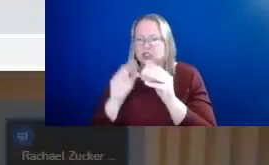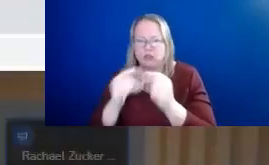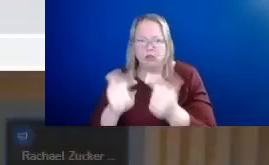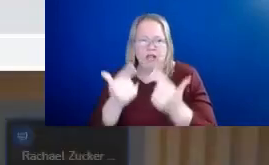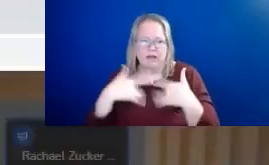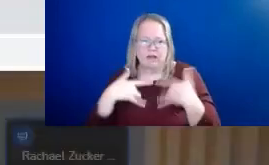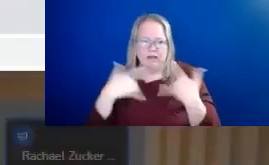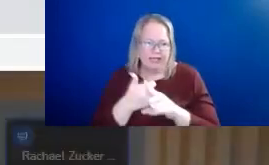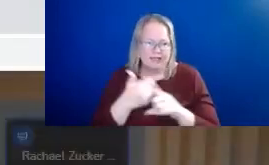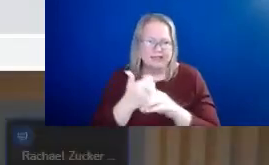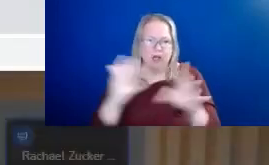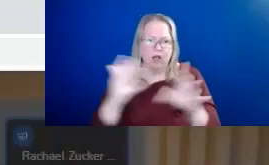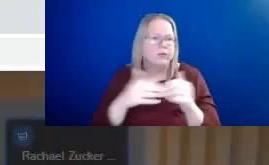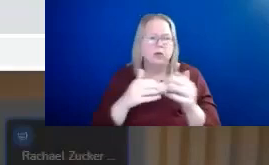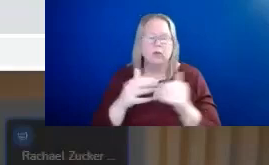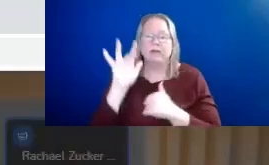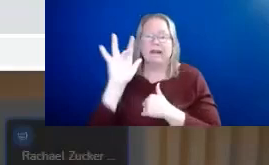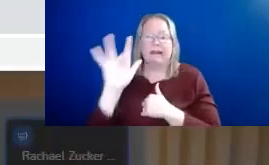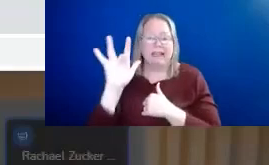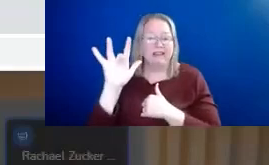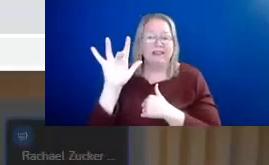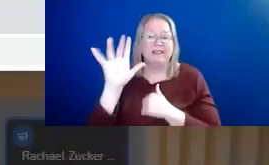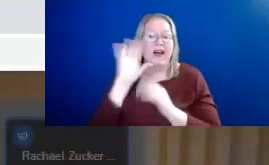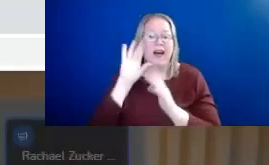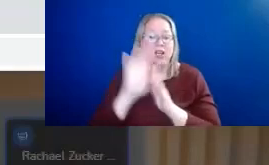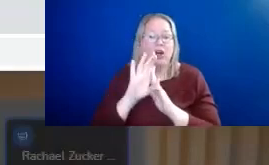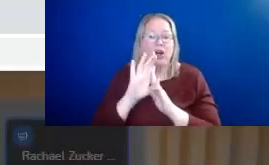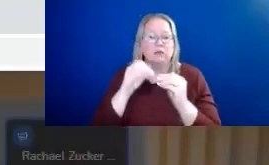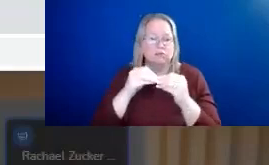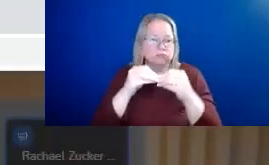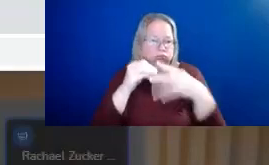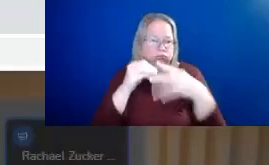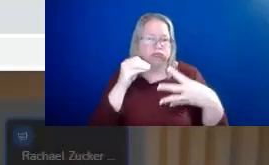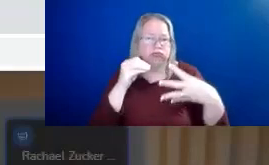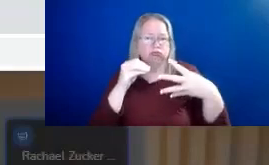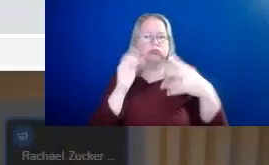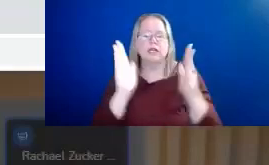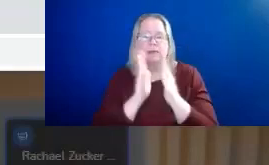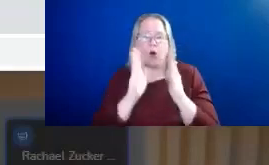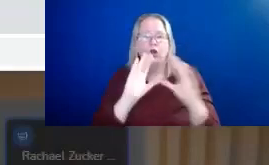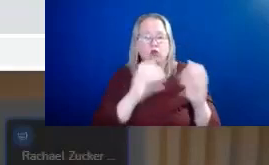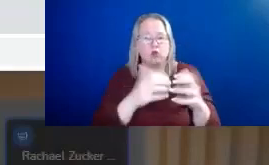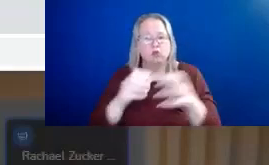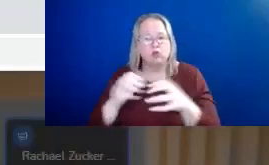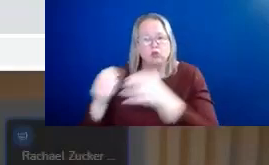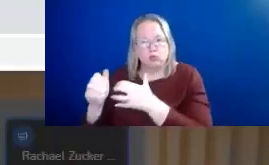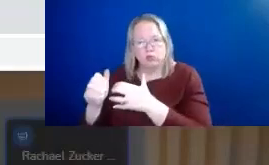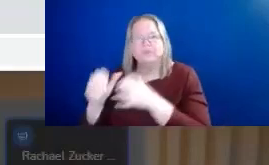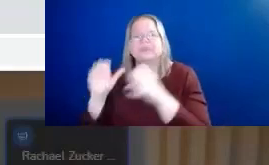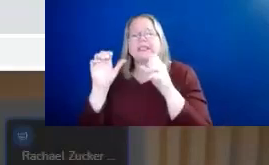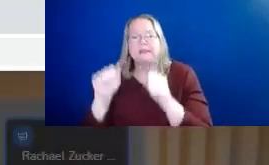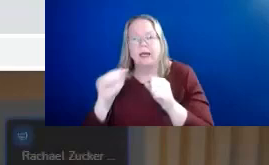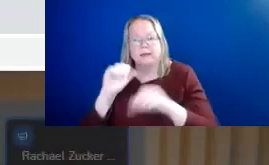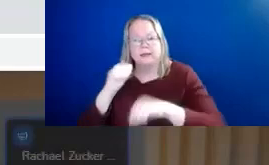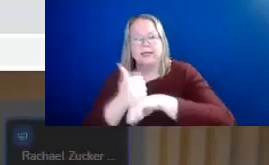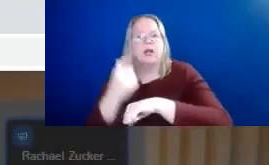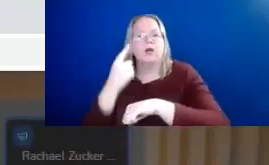12:28:48 . Clicking that icon will open up all the smaller subsections 12:28:51 dedicated 12:28:55 for your particular